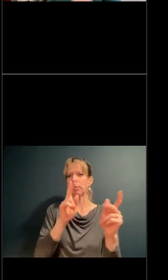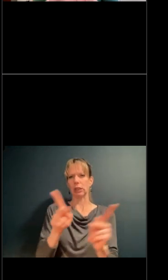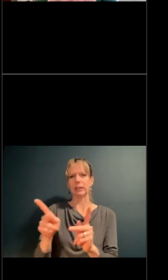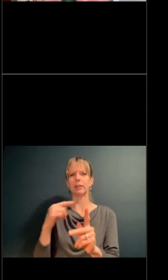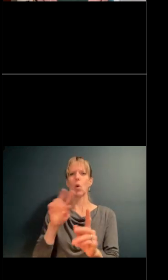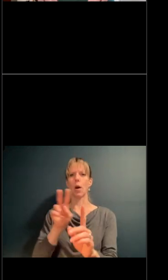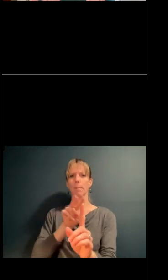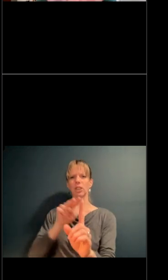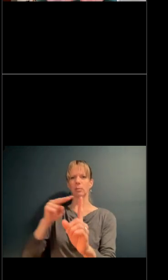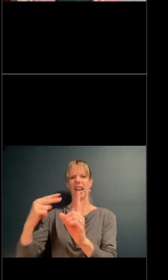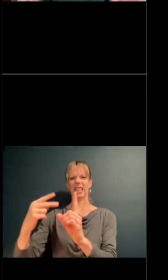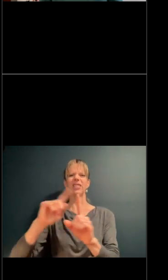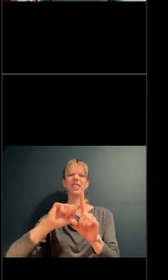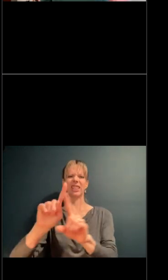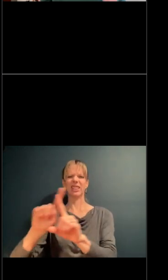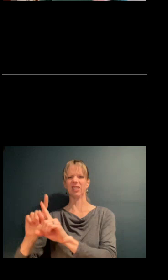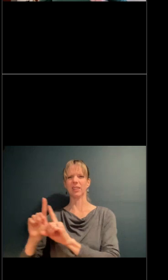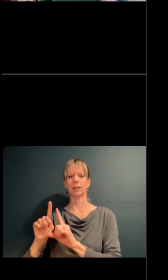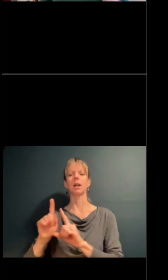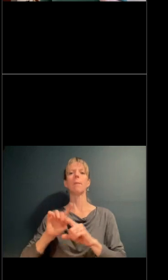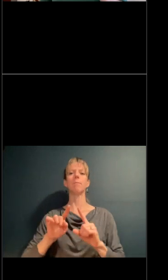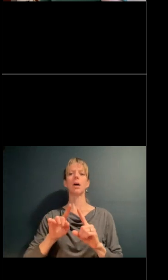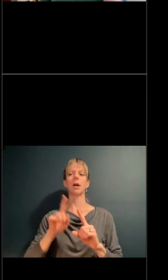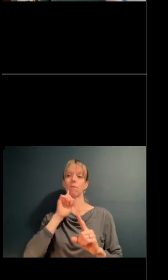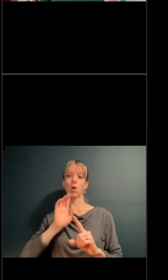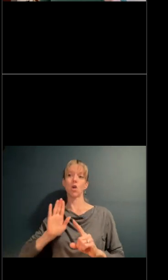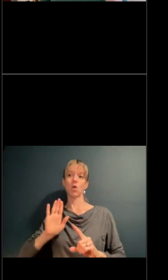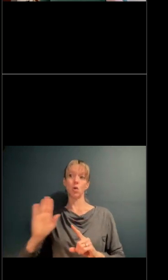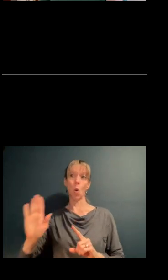But begin to think about what does this look like in the communities you are trying to